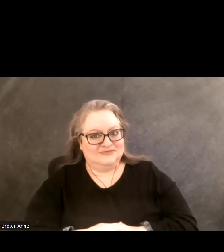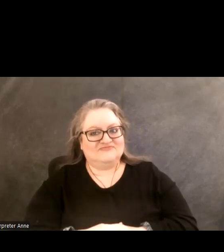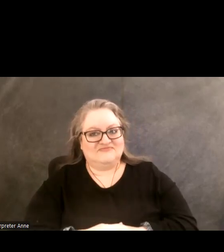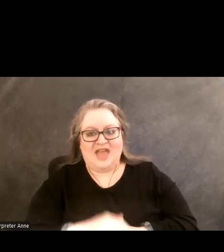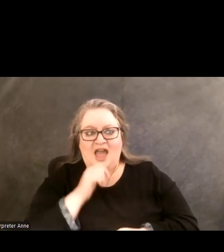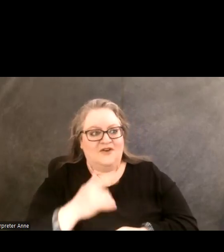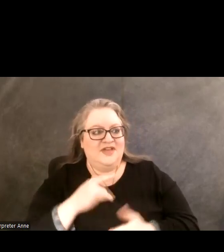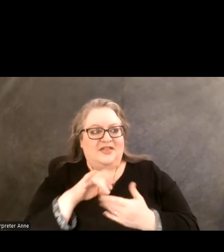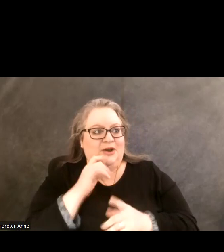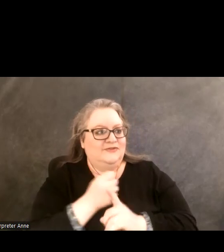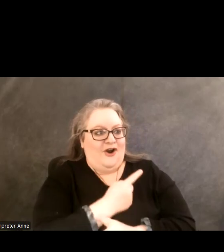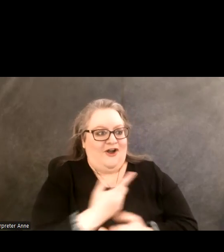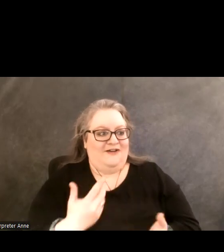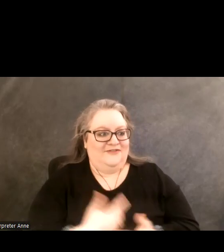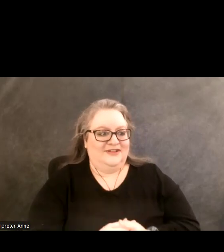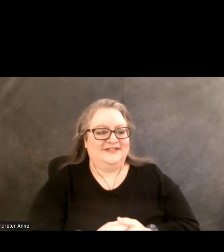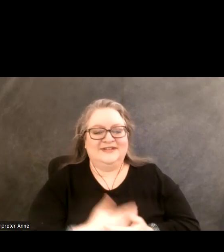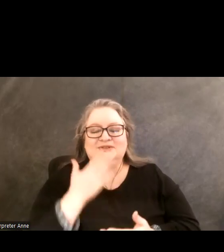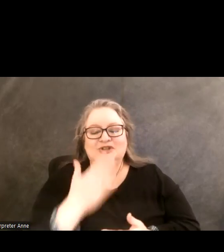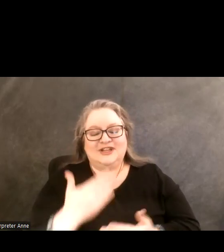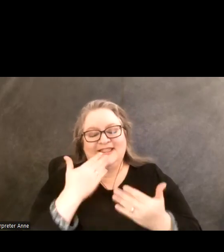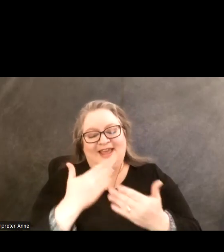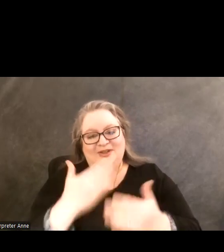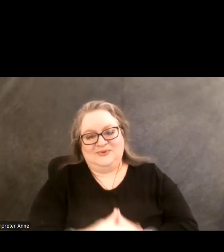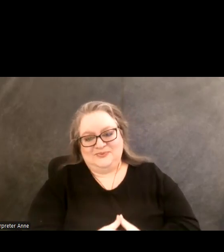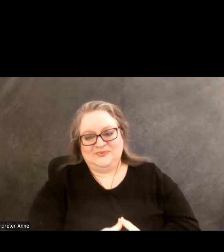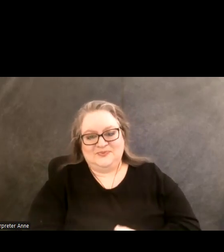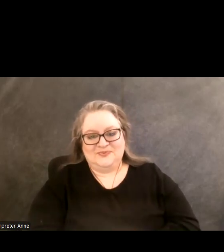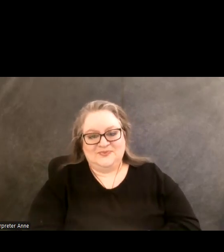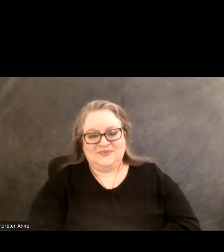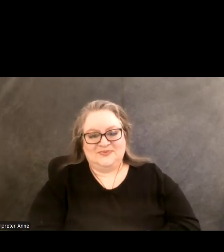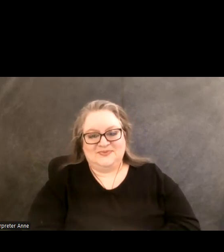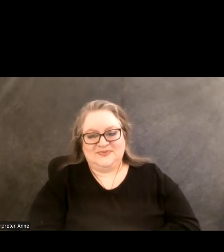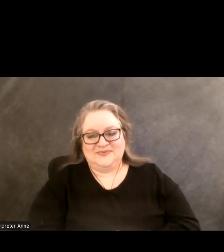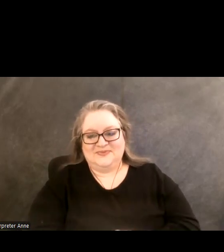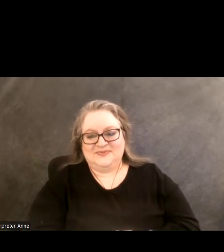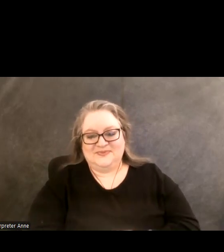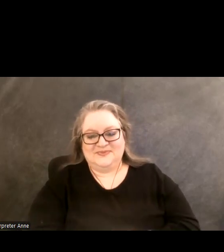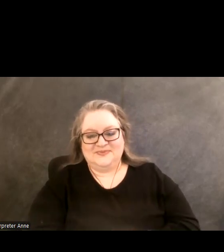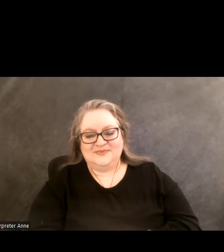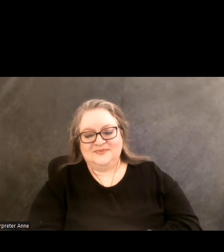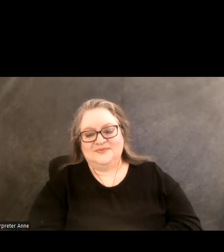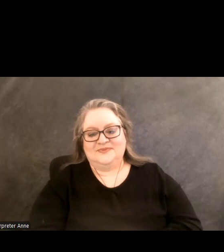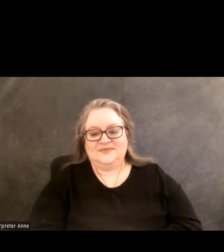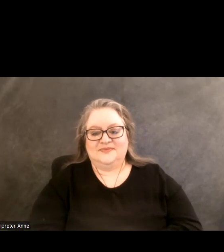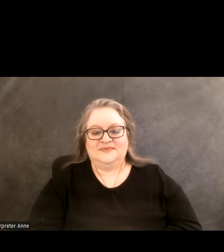was that far off. It was good. Thank you. Thank you! >> JOY YOUNG: I want to also